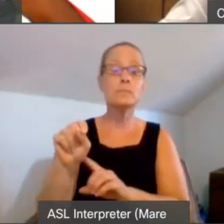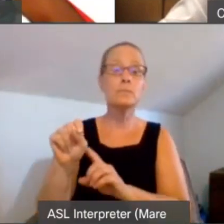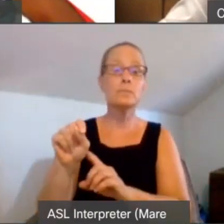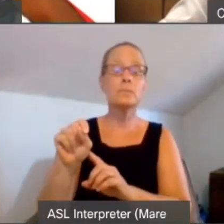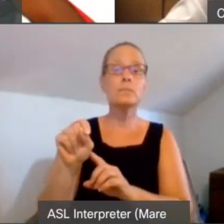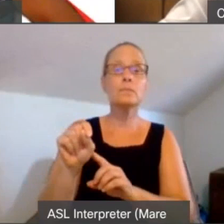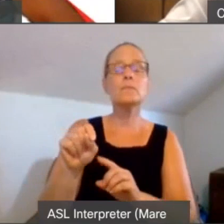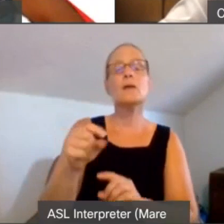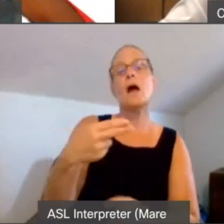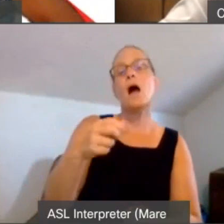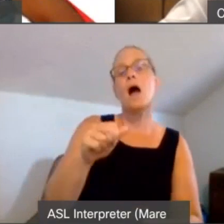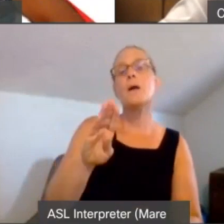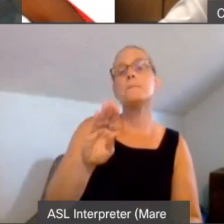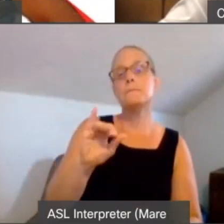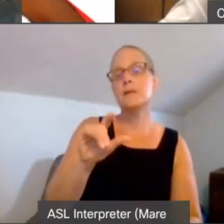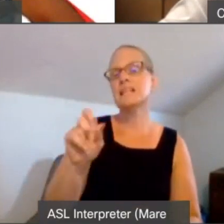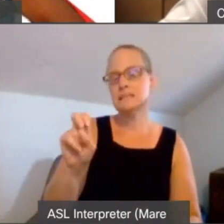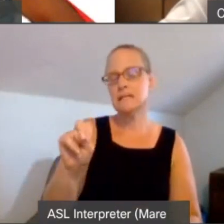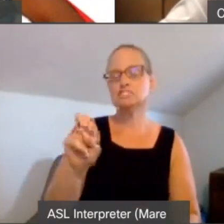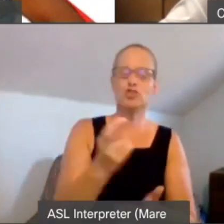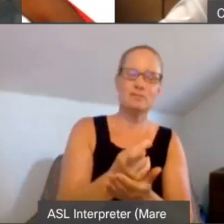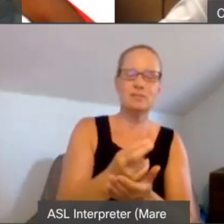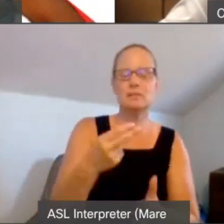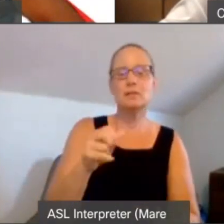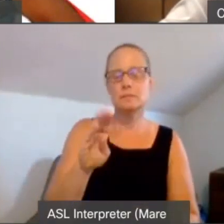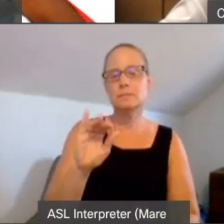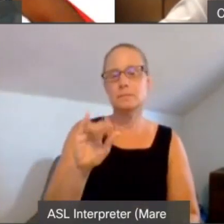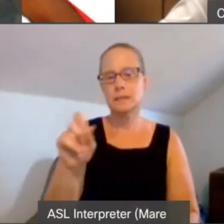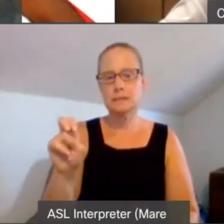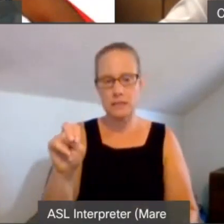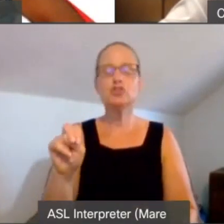Habilitation, H-A-B-I-L-I-T-A-T-I-O-N.